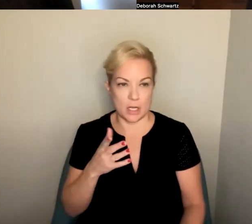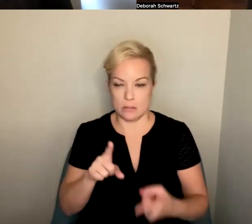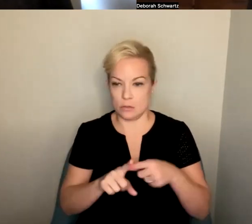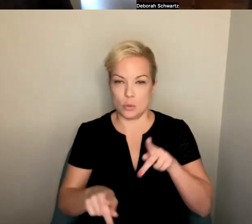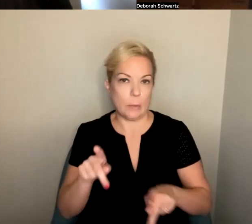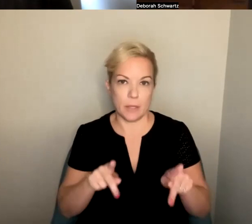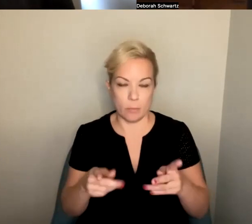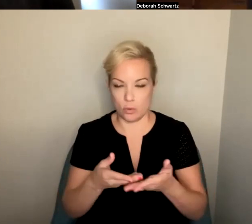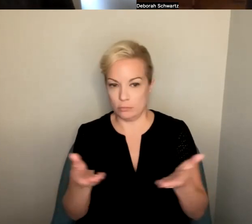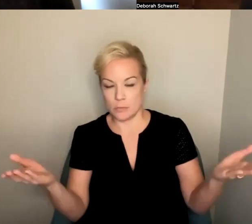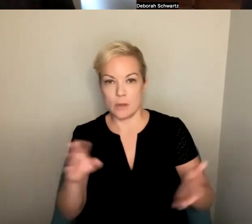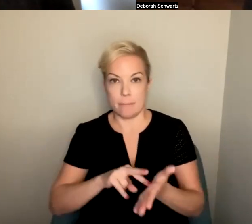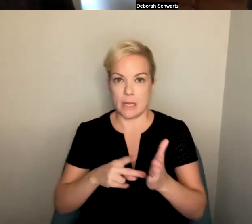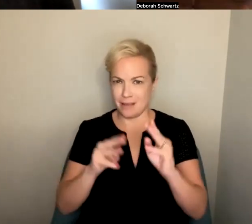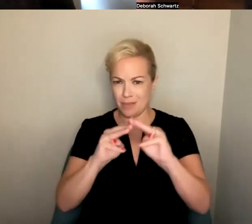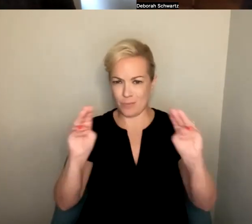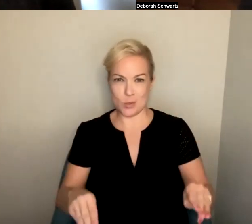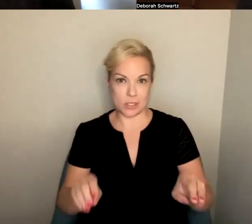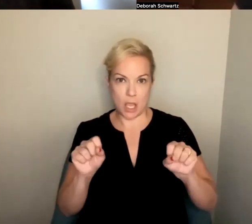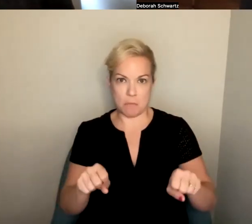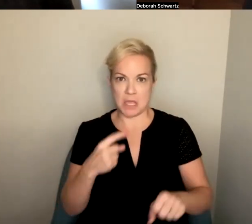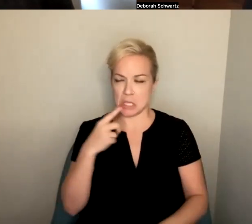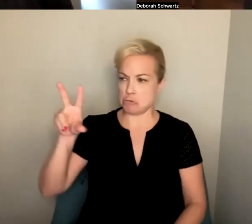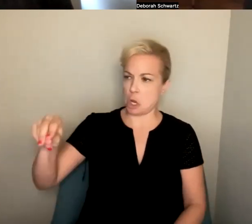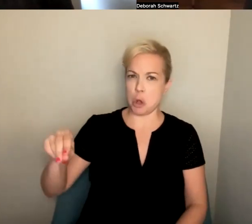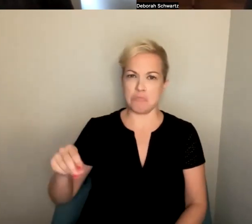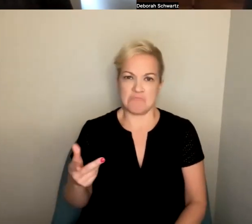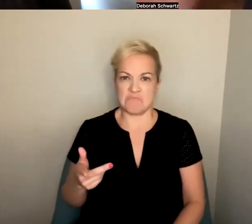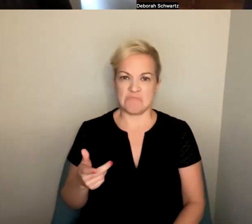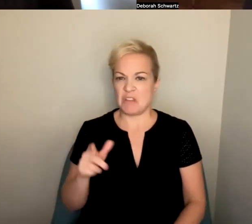know so that a museum is allowed to say well no that's not a recognized tribe and therefore